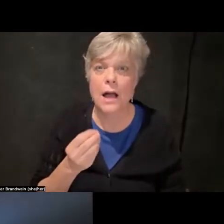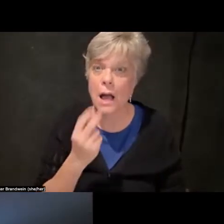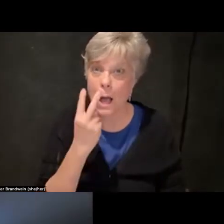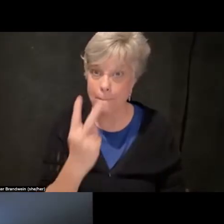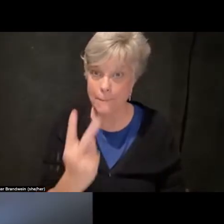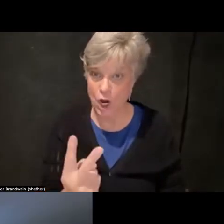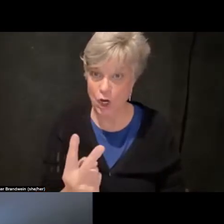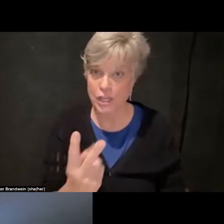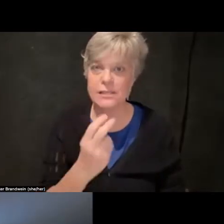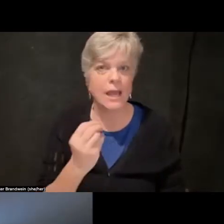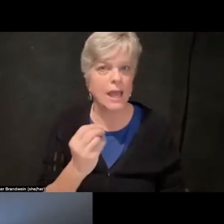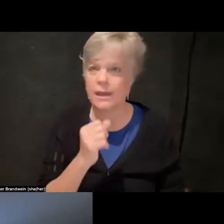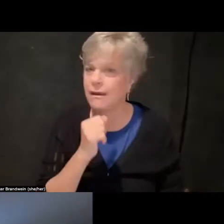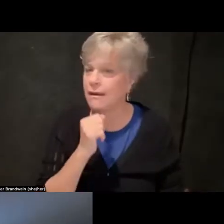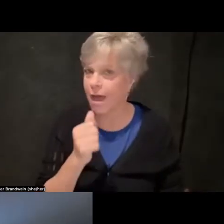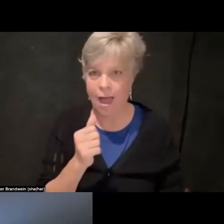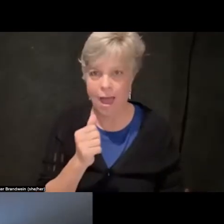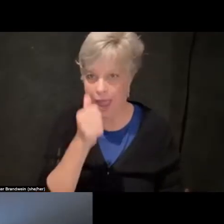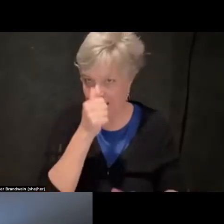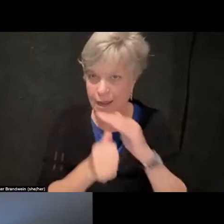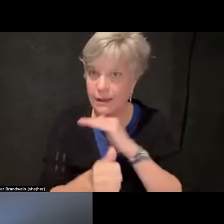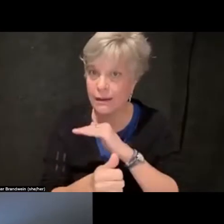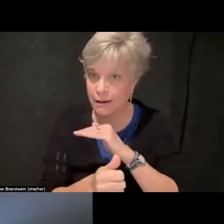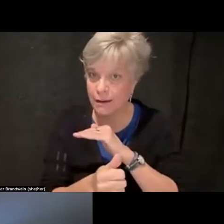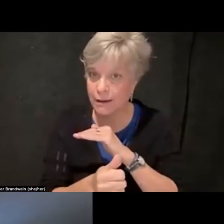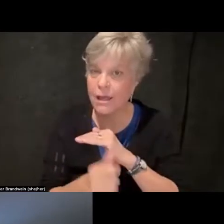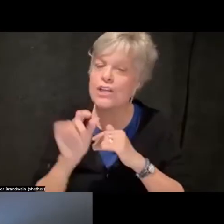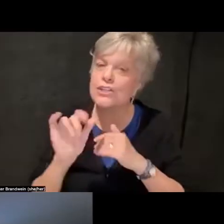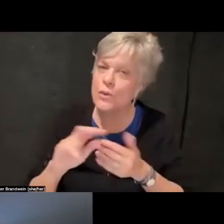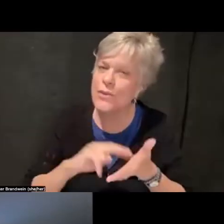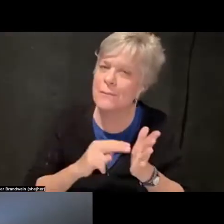And so I think that also gives some trust with participants.